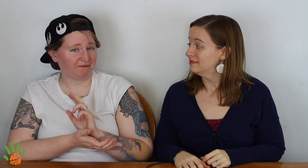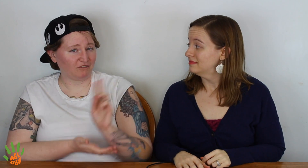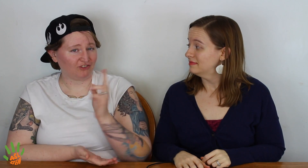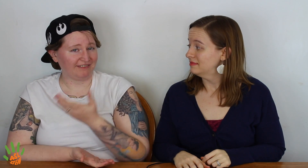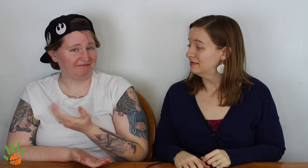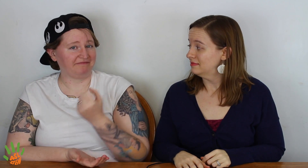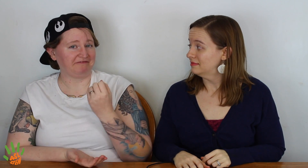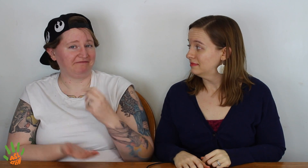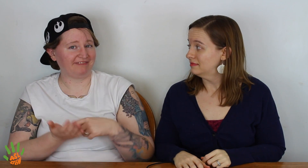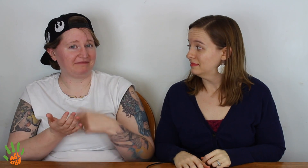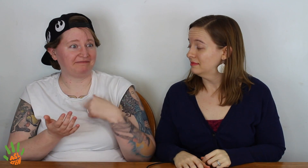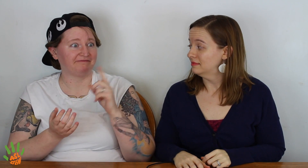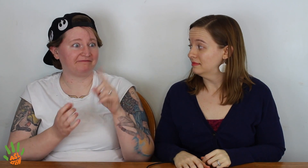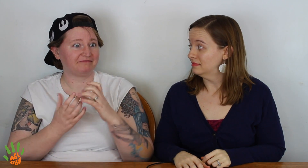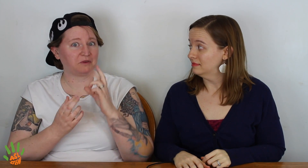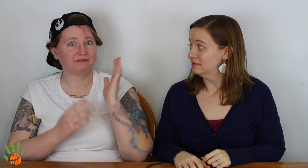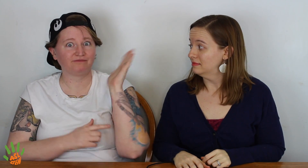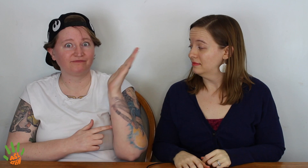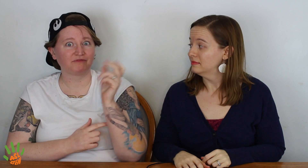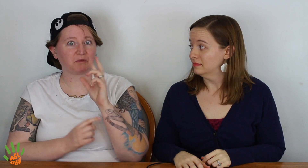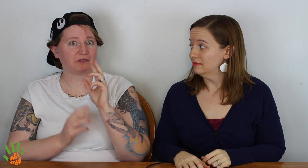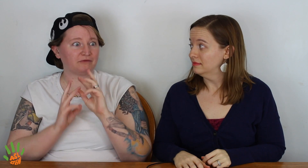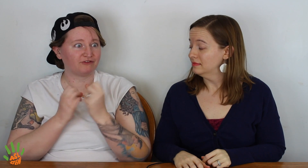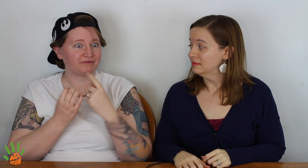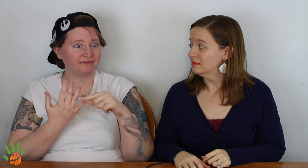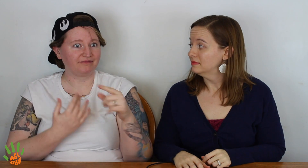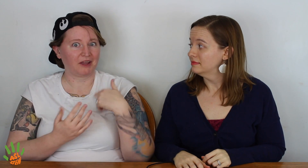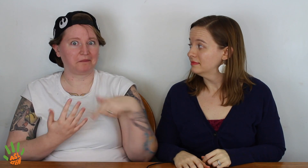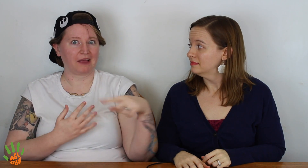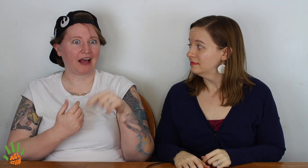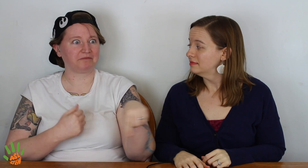Right, I work at a university. So, sometimes when I'm doing a presentation or a workshop